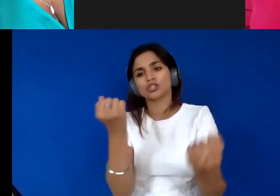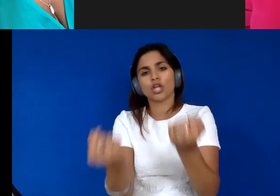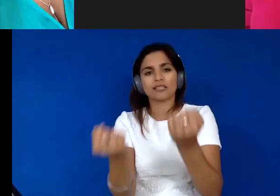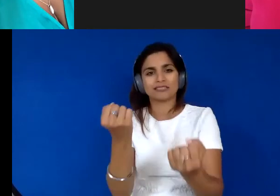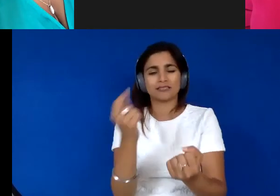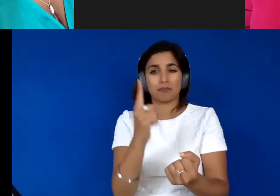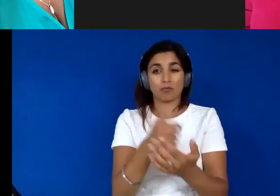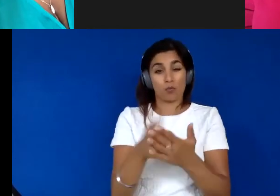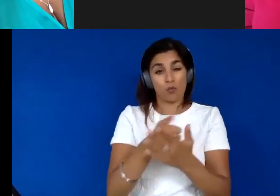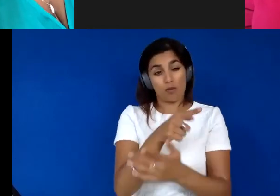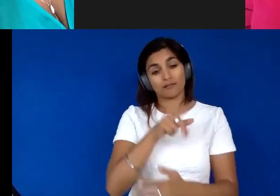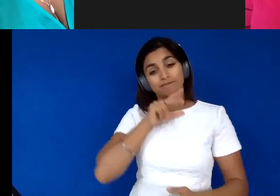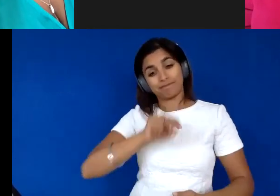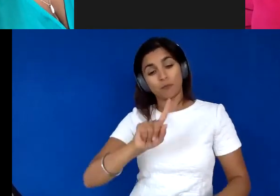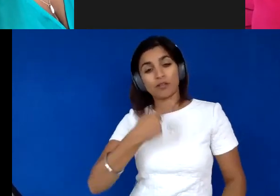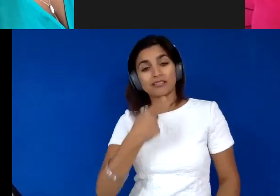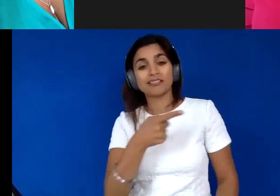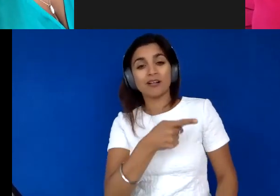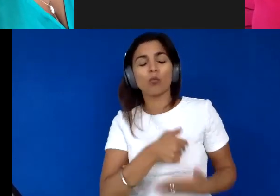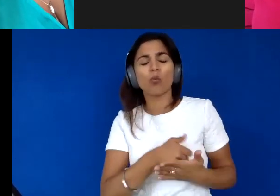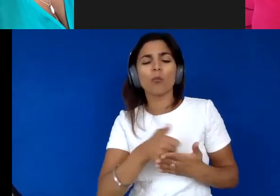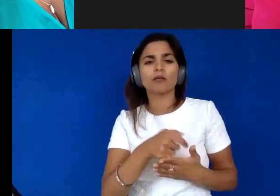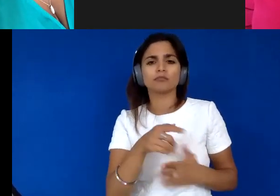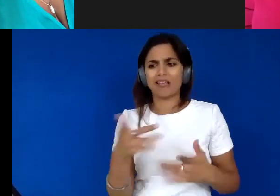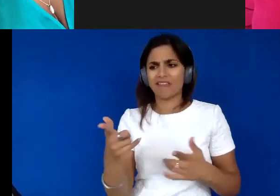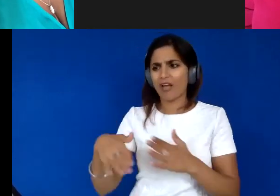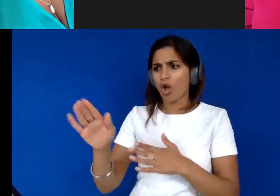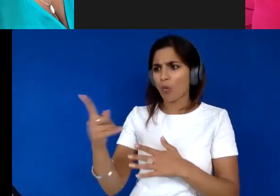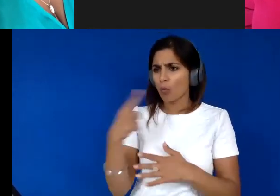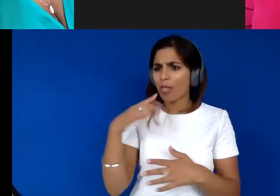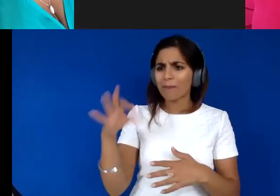is well if they go who's going to pick up fruits if they go who's going to